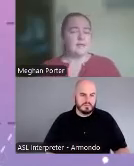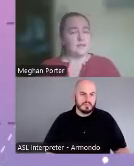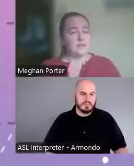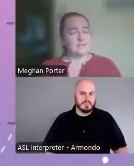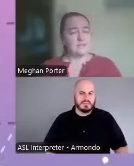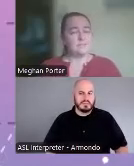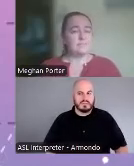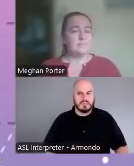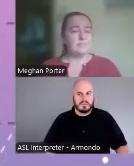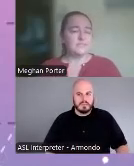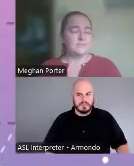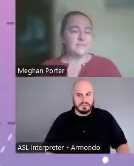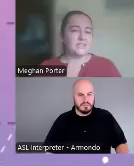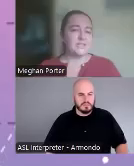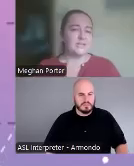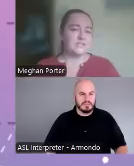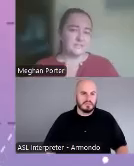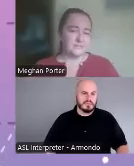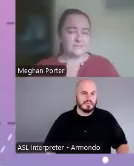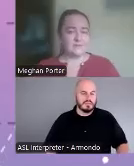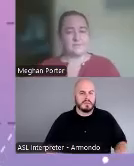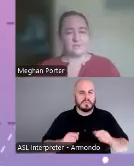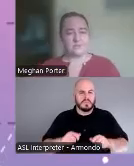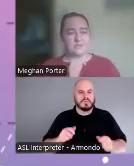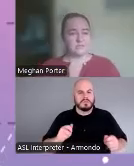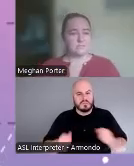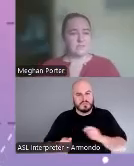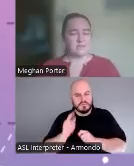All right. So some potential adjustments for future social media